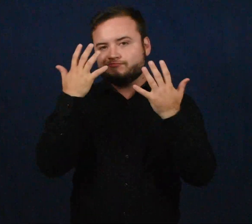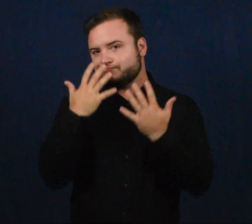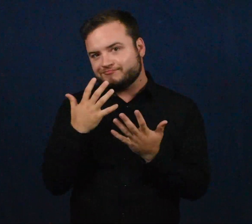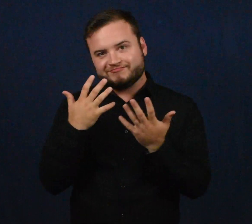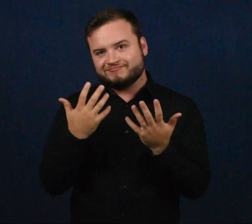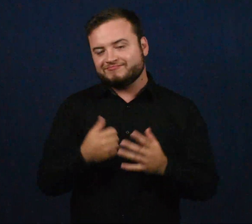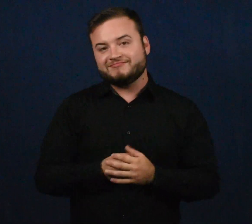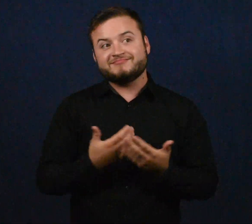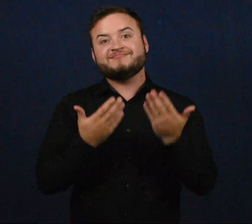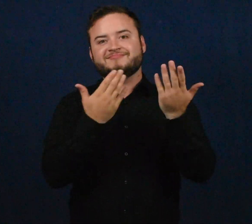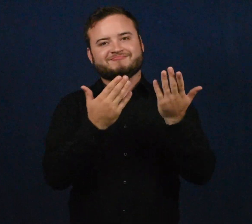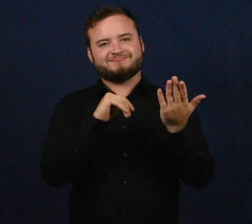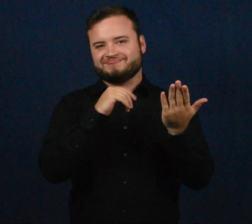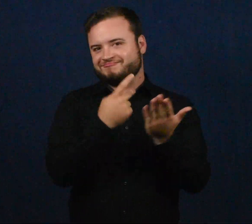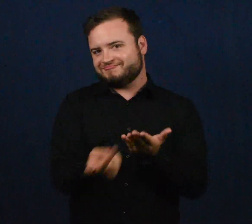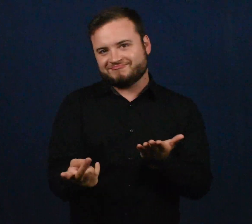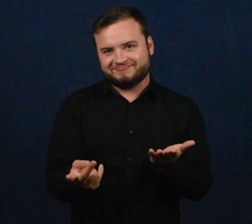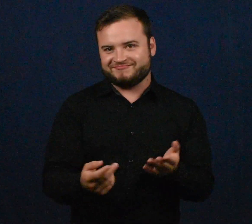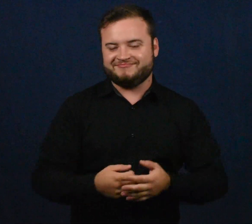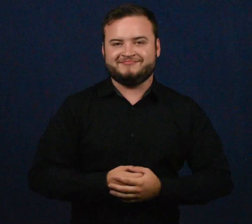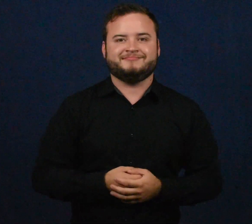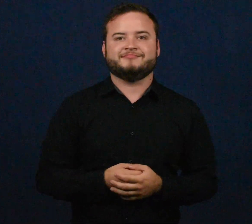Sadly it did not pass